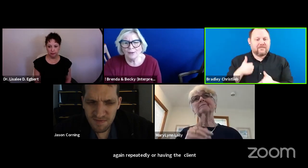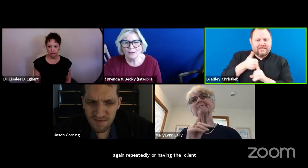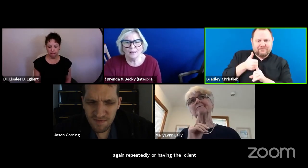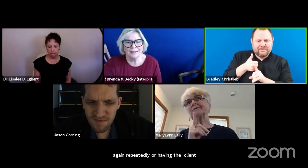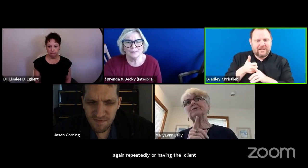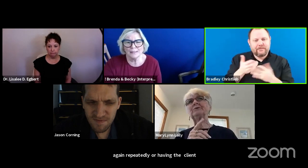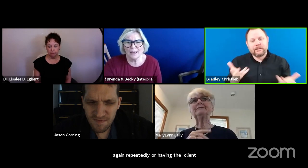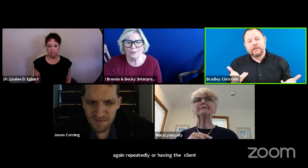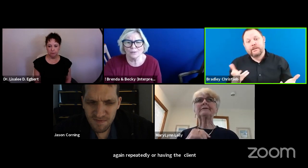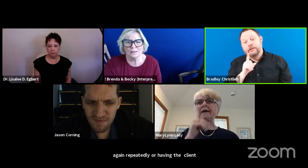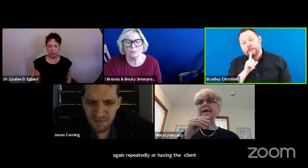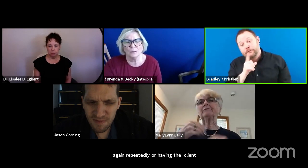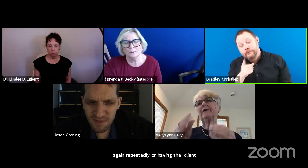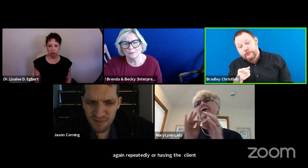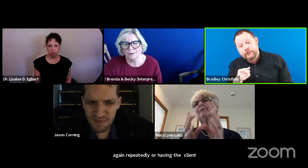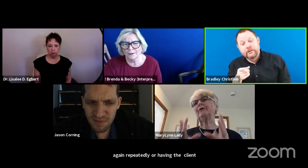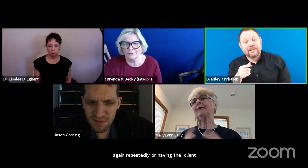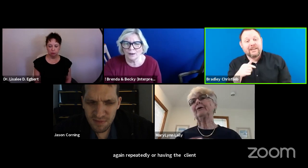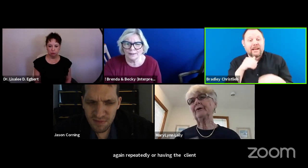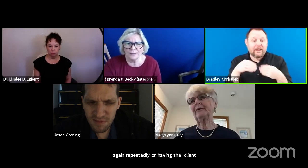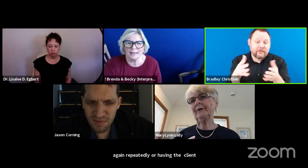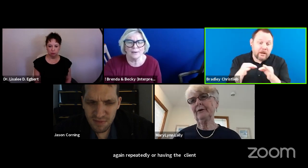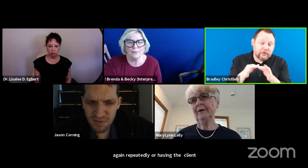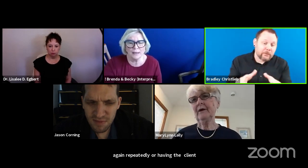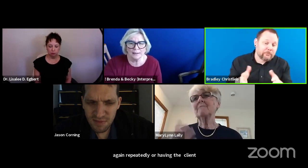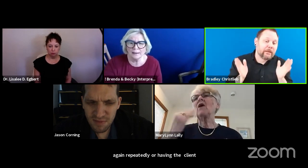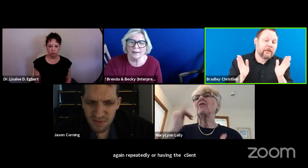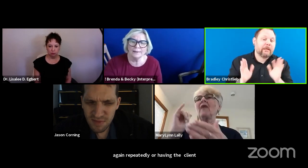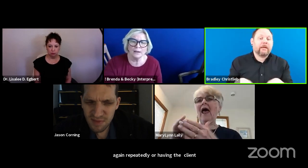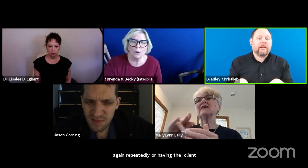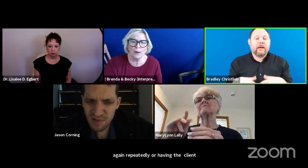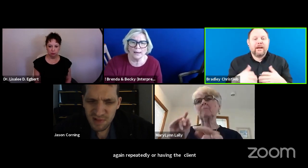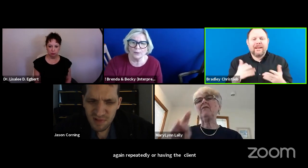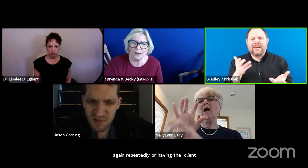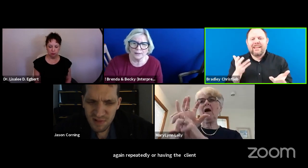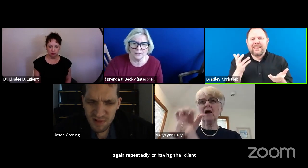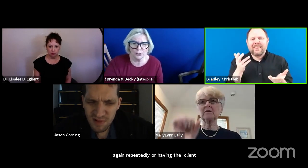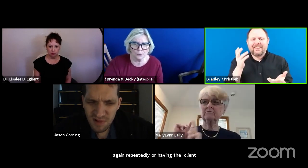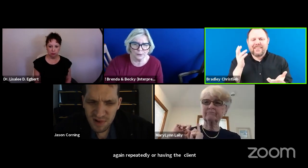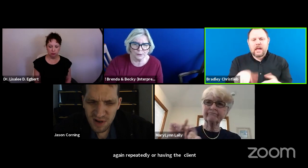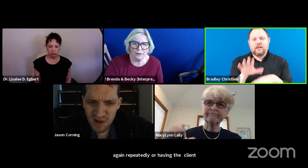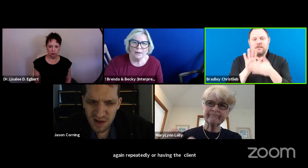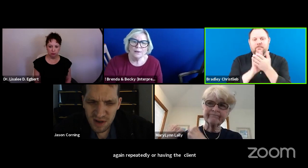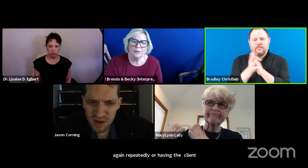And the client themselves says, okay, fine, and they give in and go ahead without an interpreter.